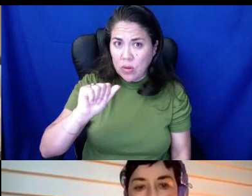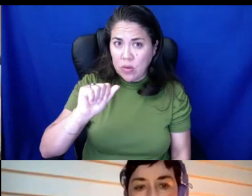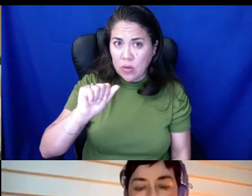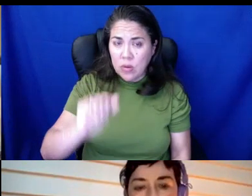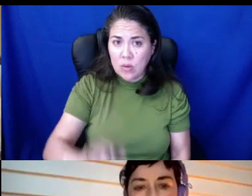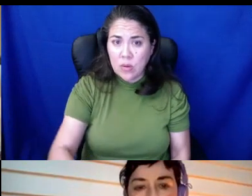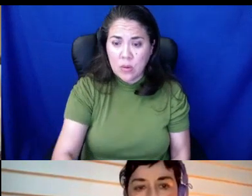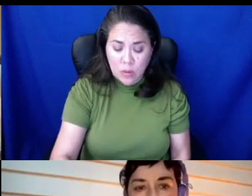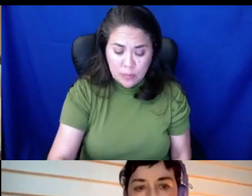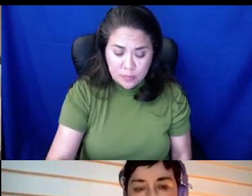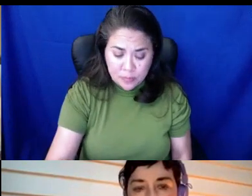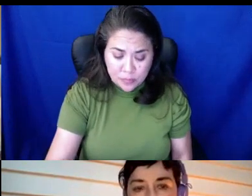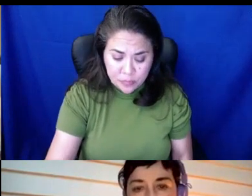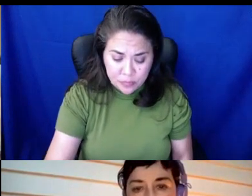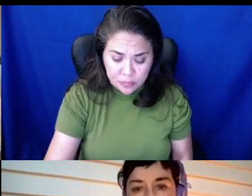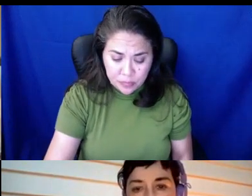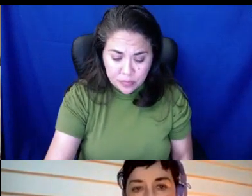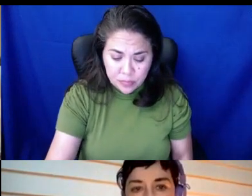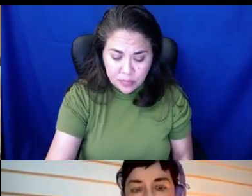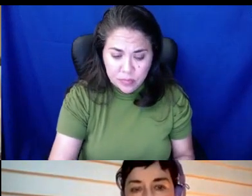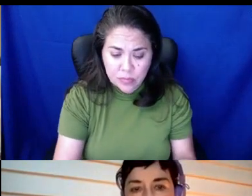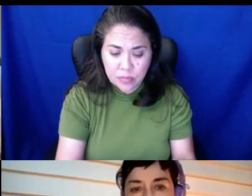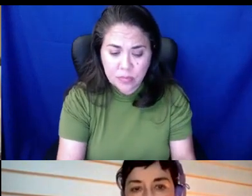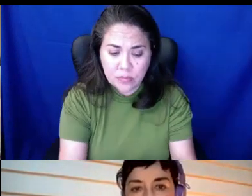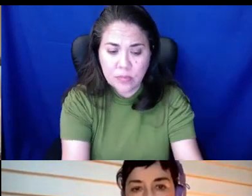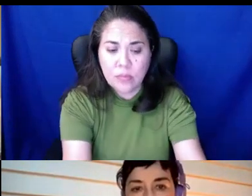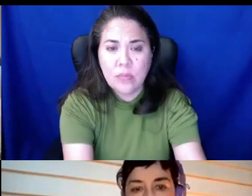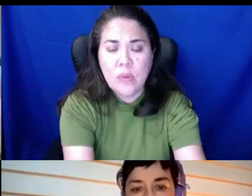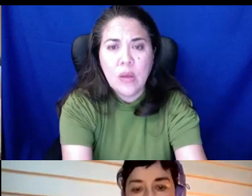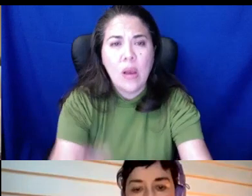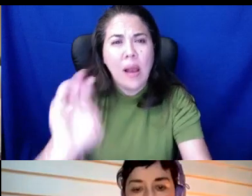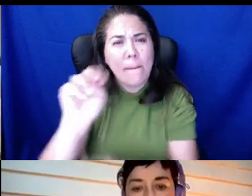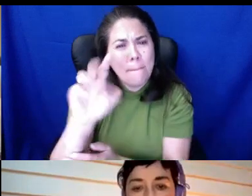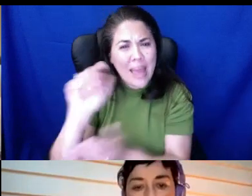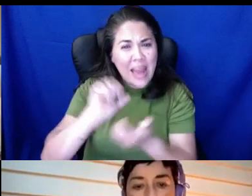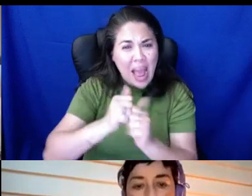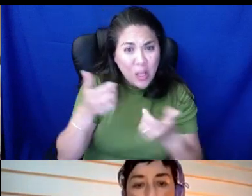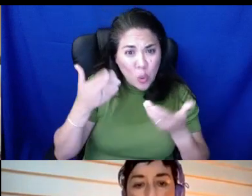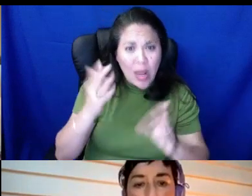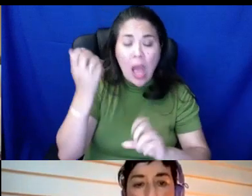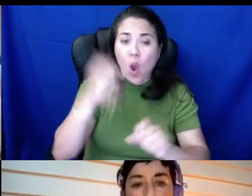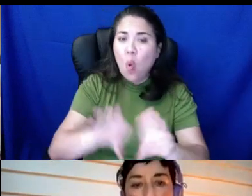Sheila Black: How do we. Sheila Black: map, how do we let everyone talk. Rabiatu Mohammed: We can.